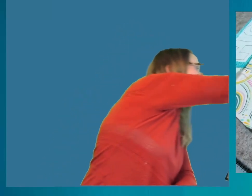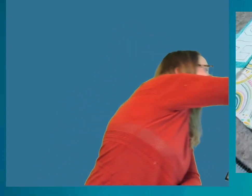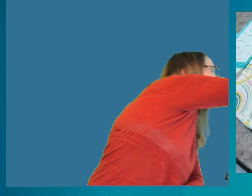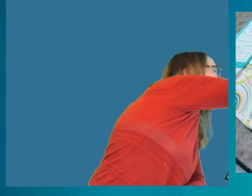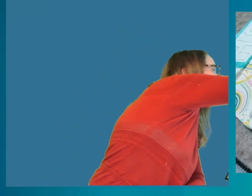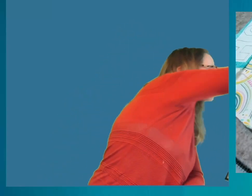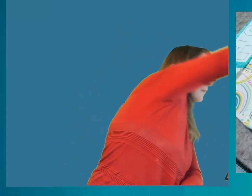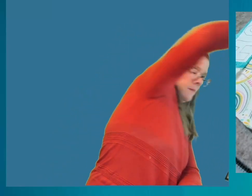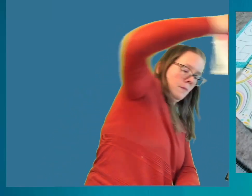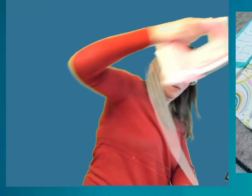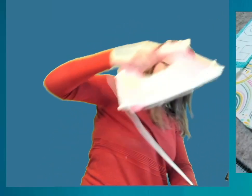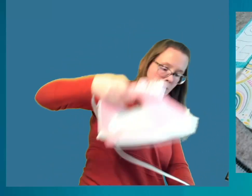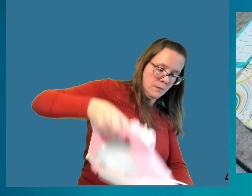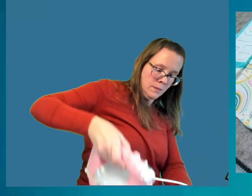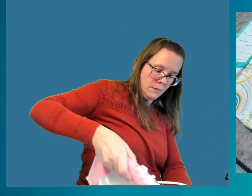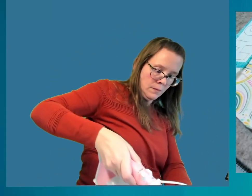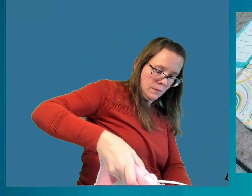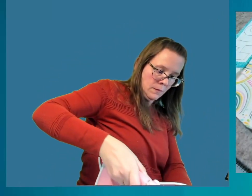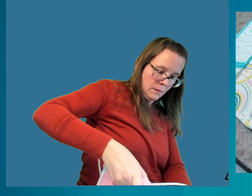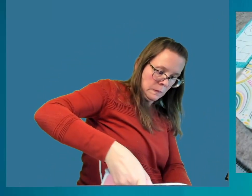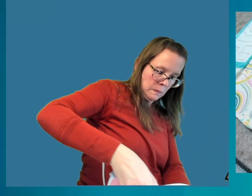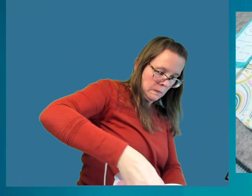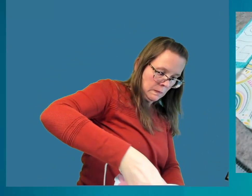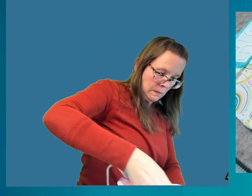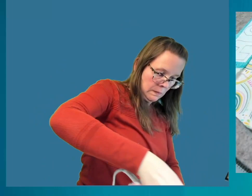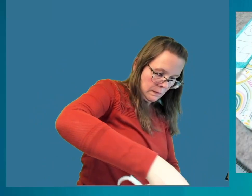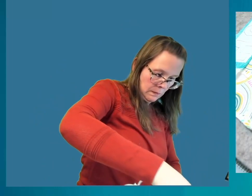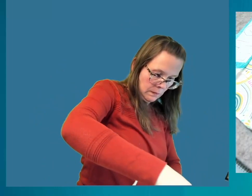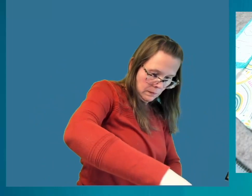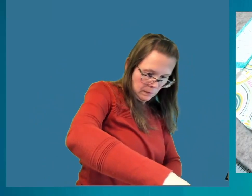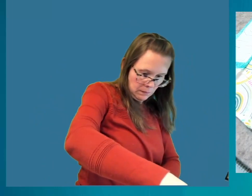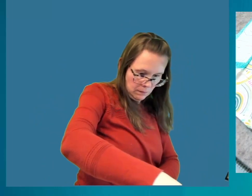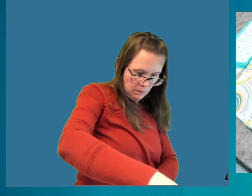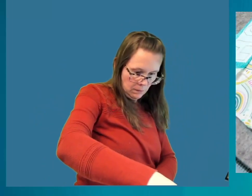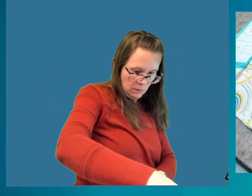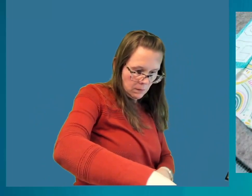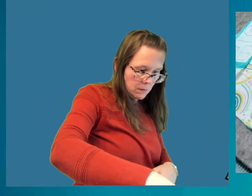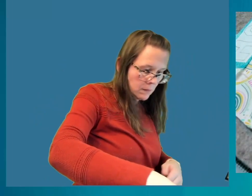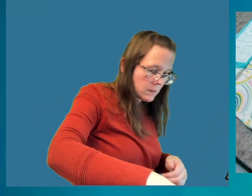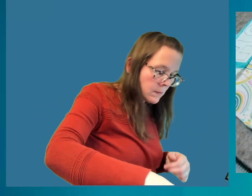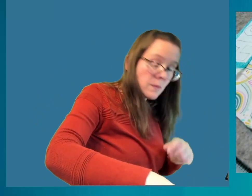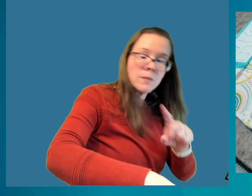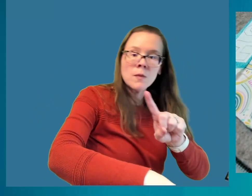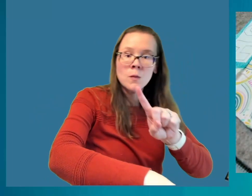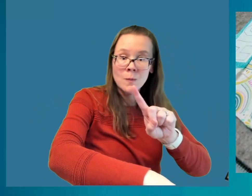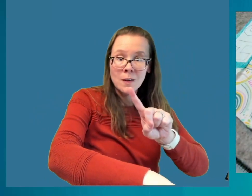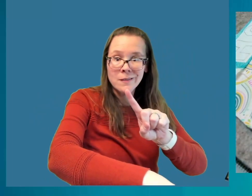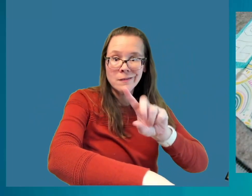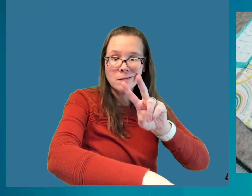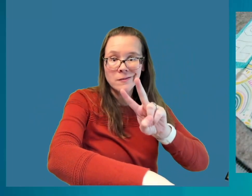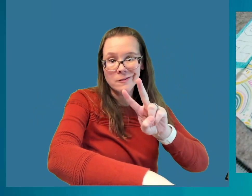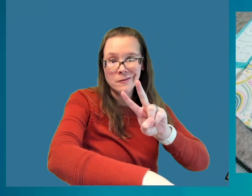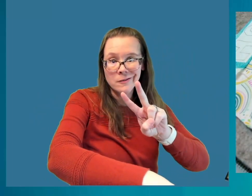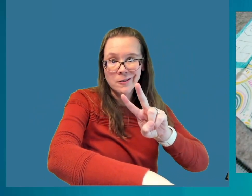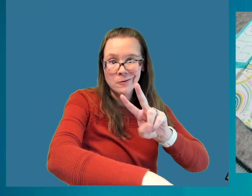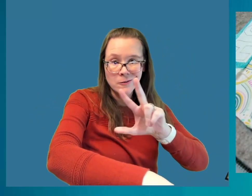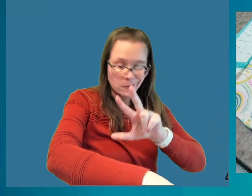and just to save some fabric: if it's smaller, I will waste less fabric. And then, fusing it down,